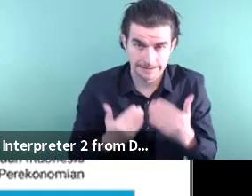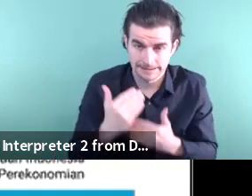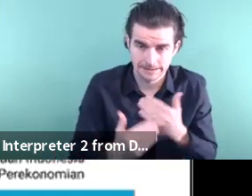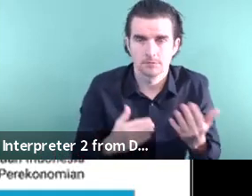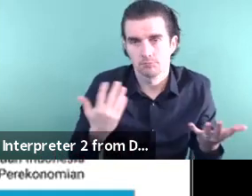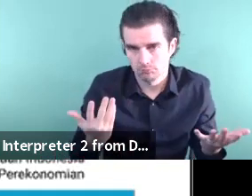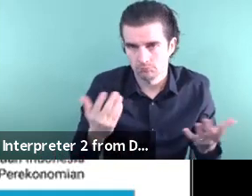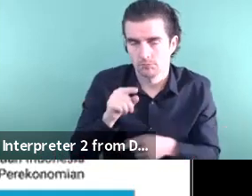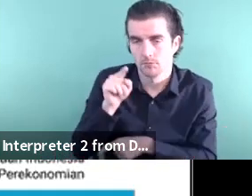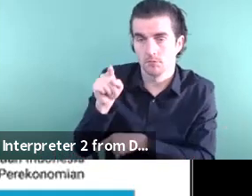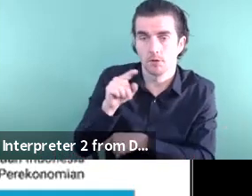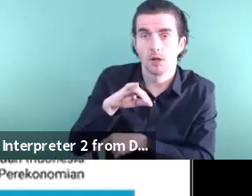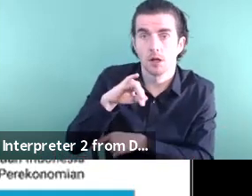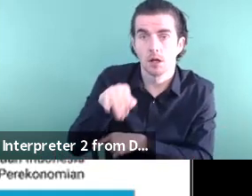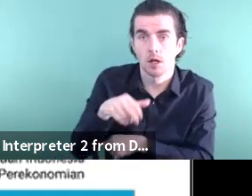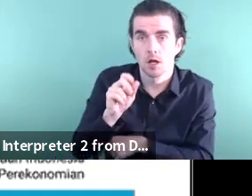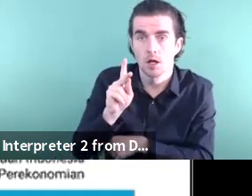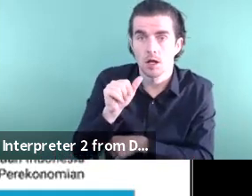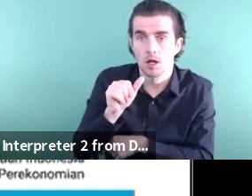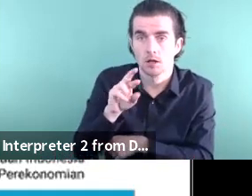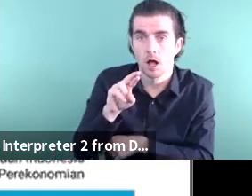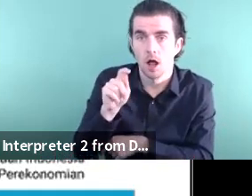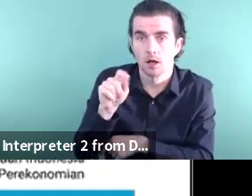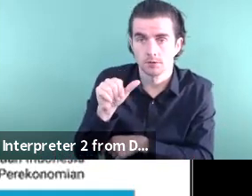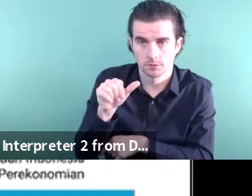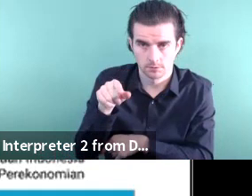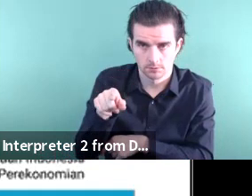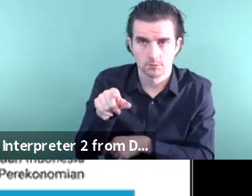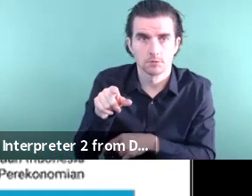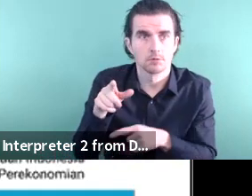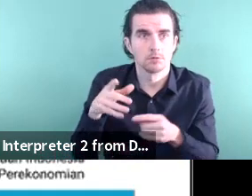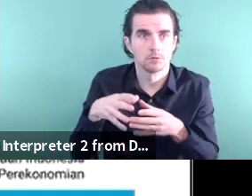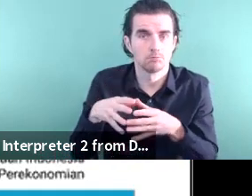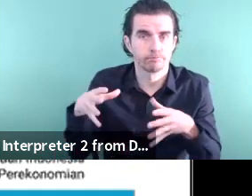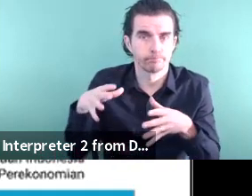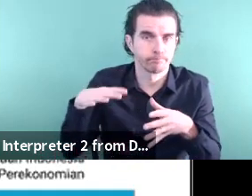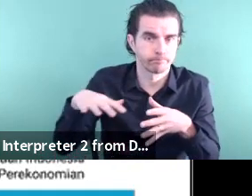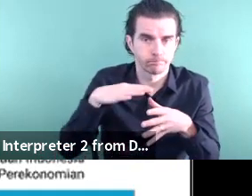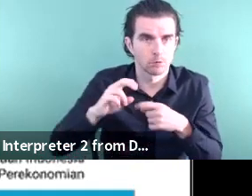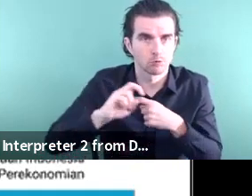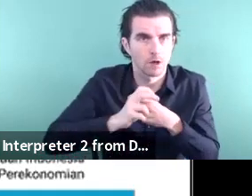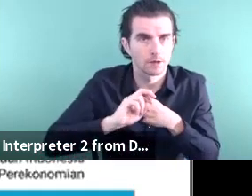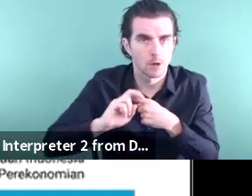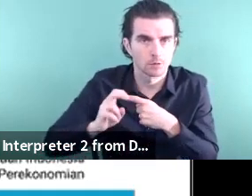But the main reason why we are also doing the good and services required approach is